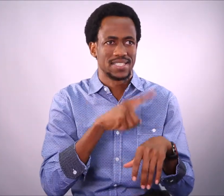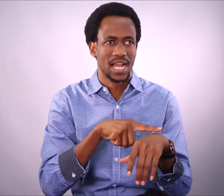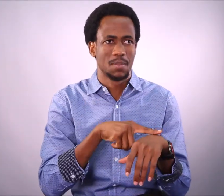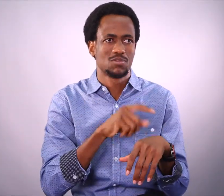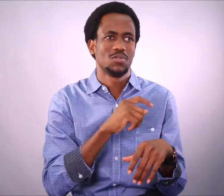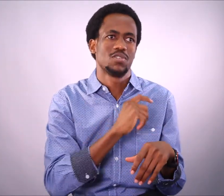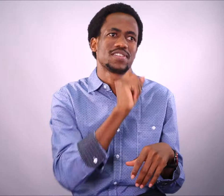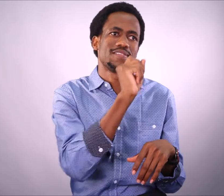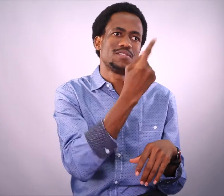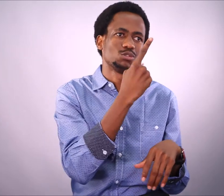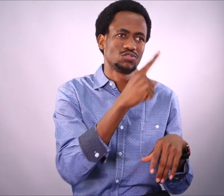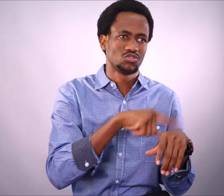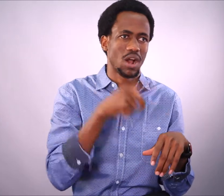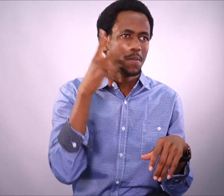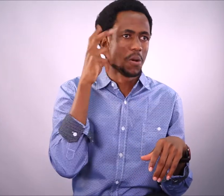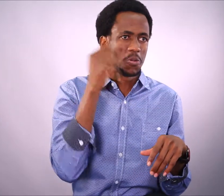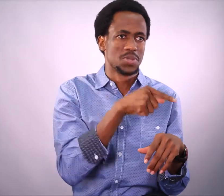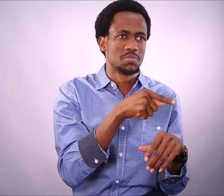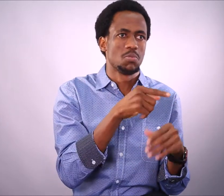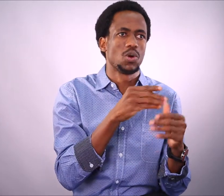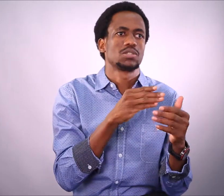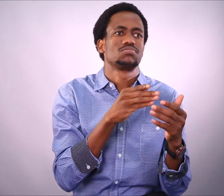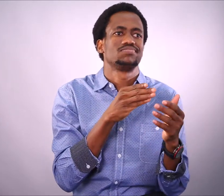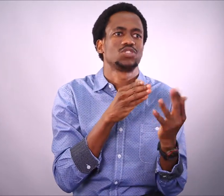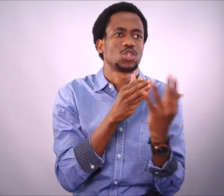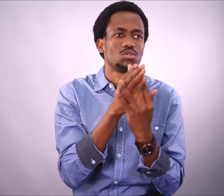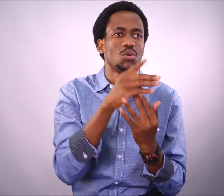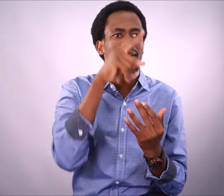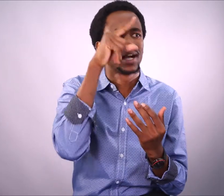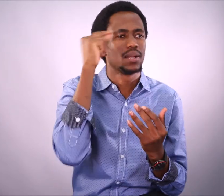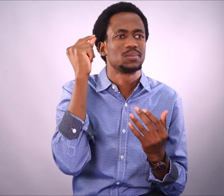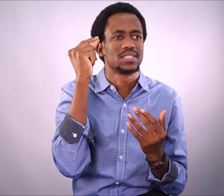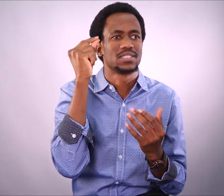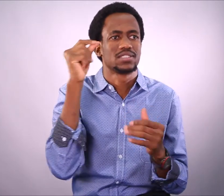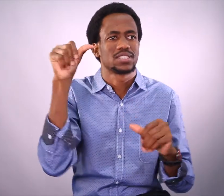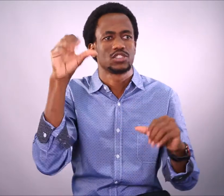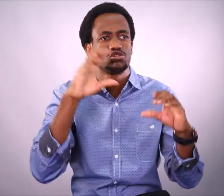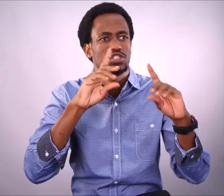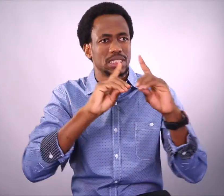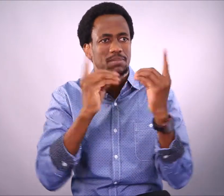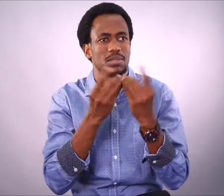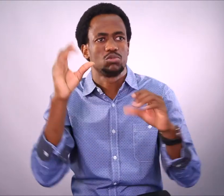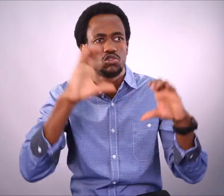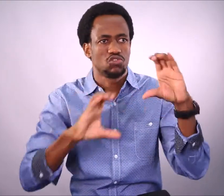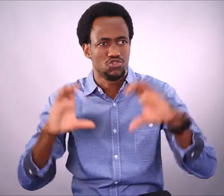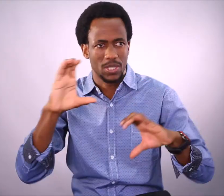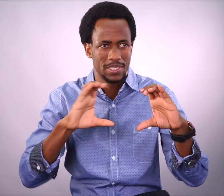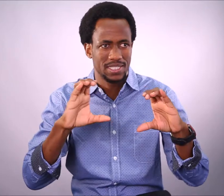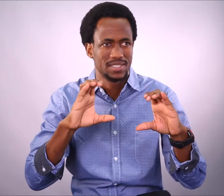This is my third time, the first time I heard about it was at the campus of Gaullodet.